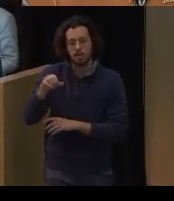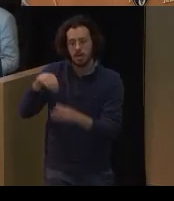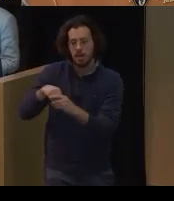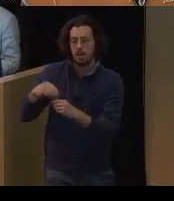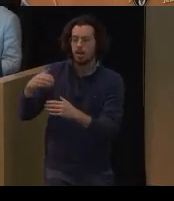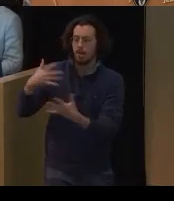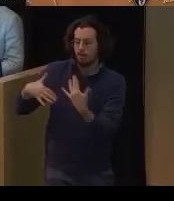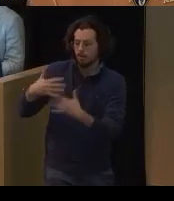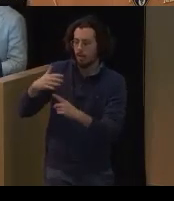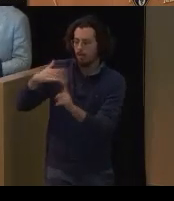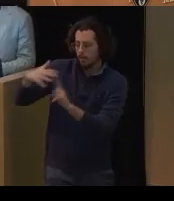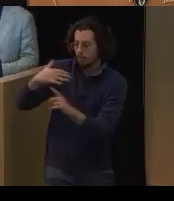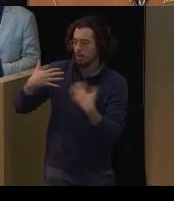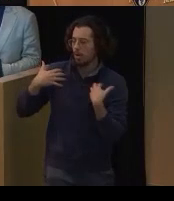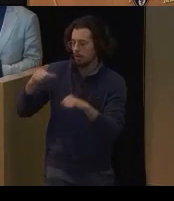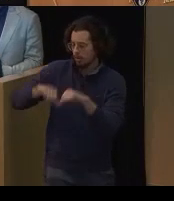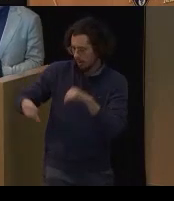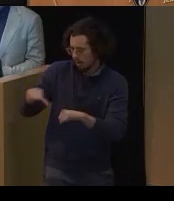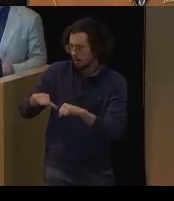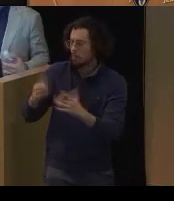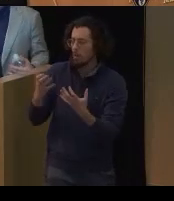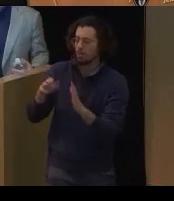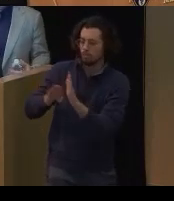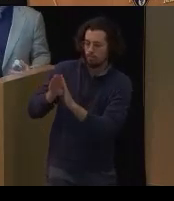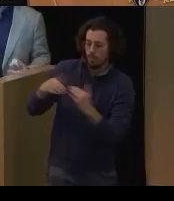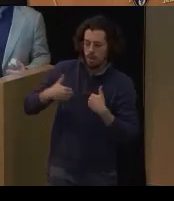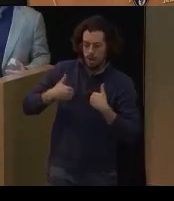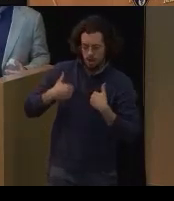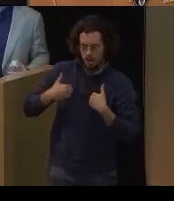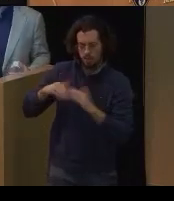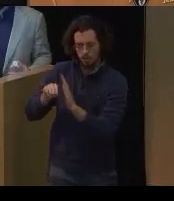Sciences Department to see if we could develop an animal model of air pollution resource inequality